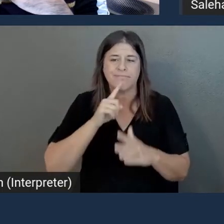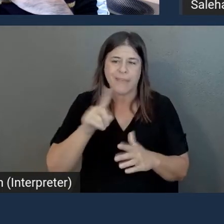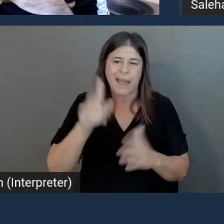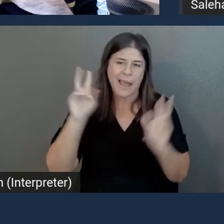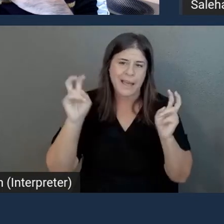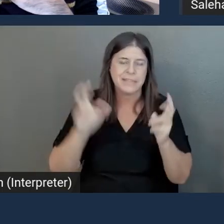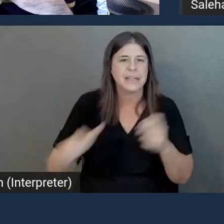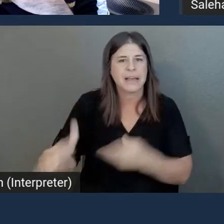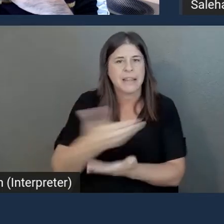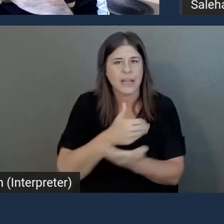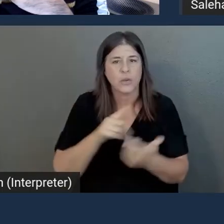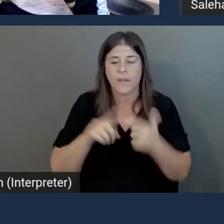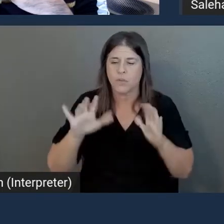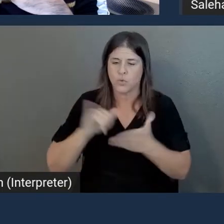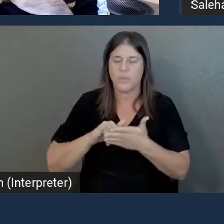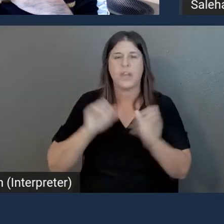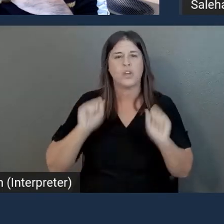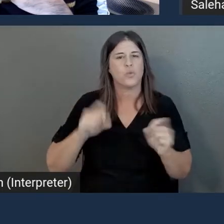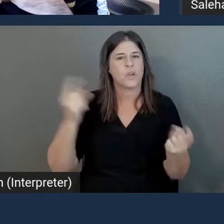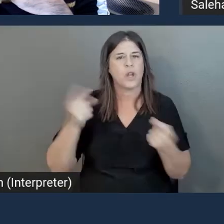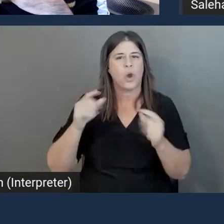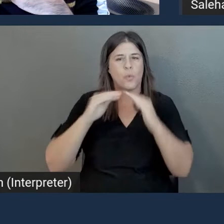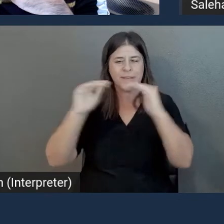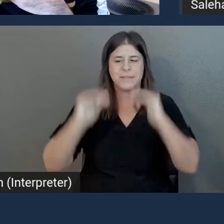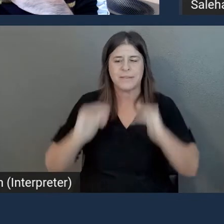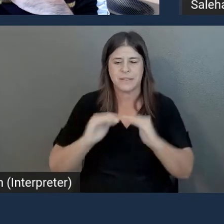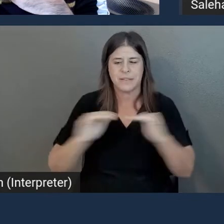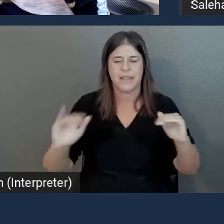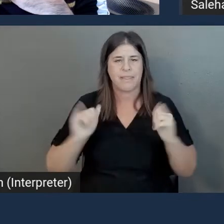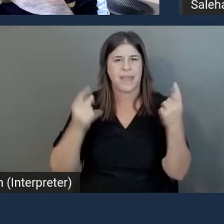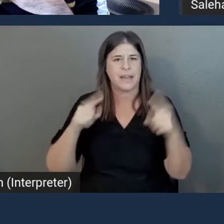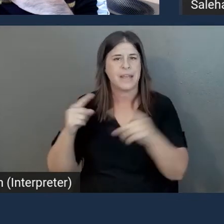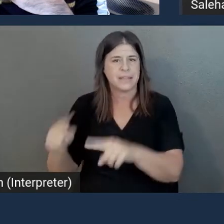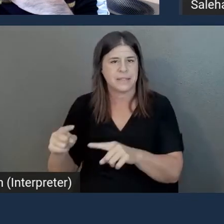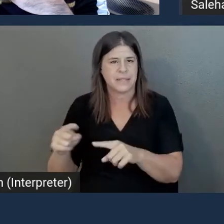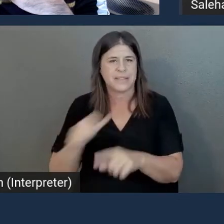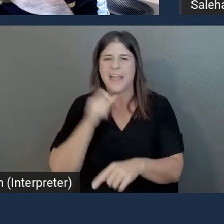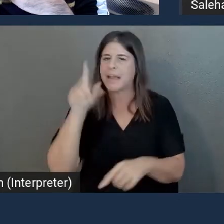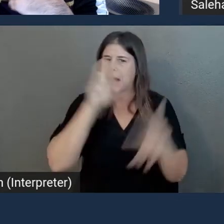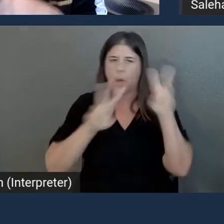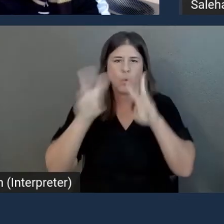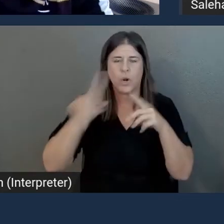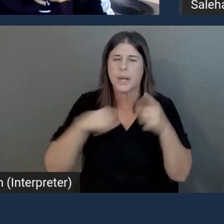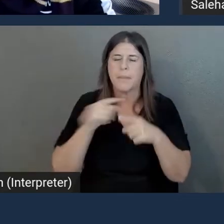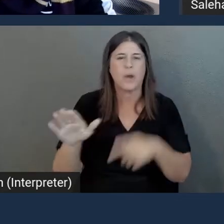you can obviously clear down that instance and not to worry about your source code being present